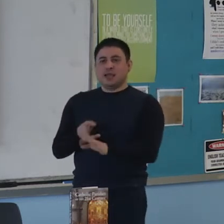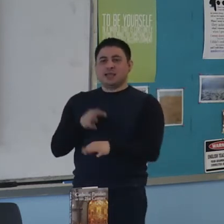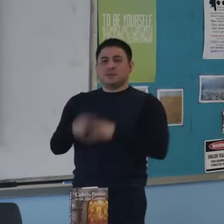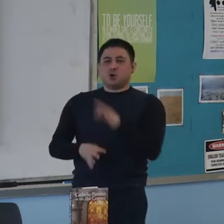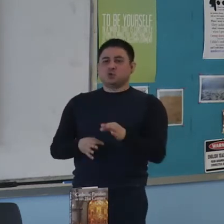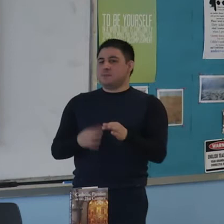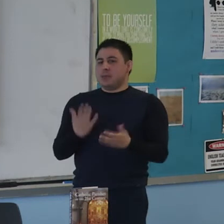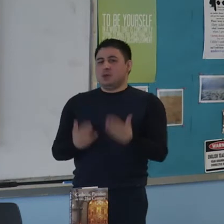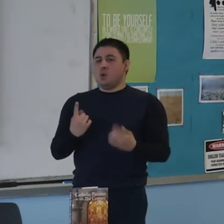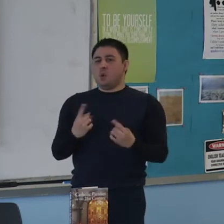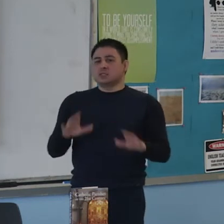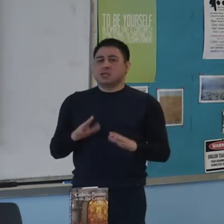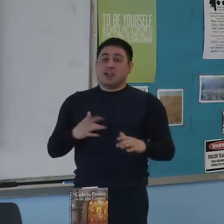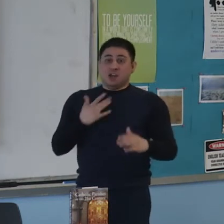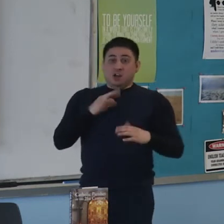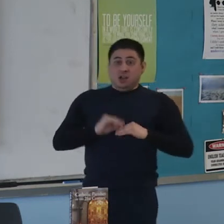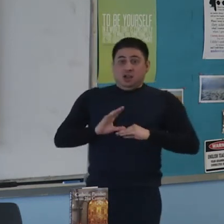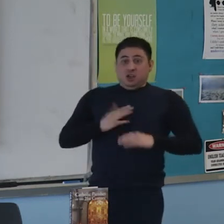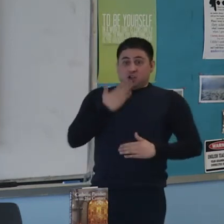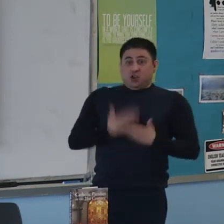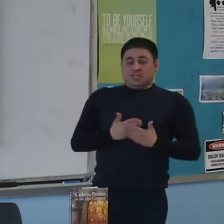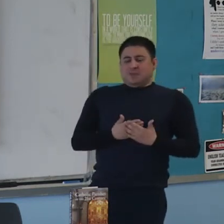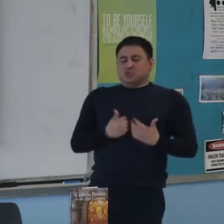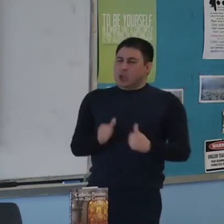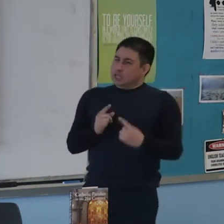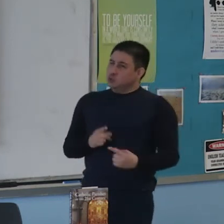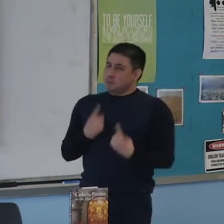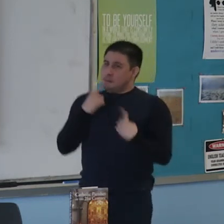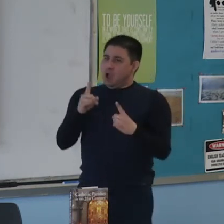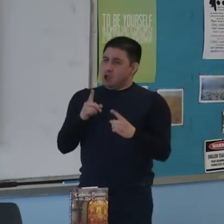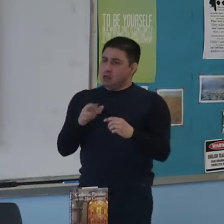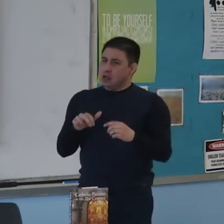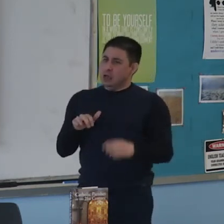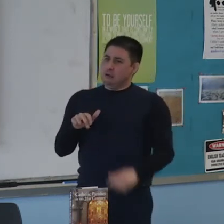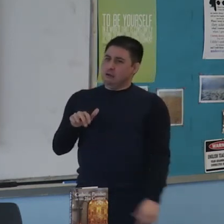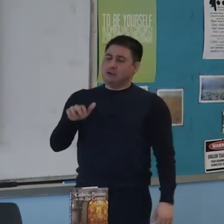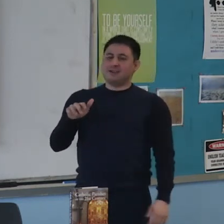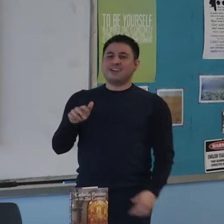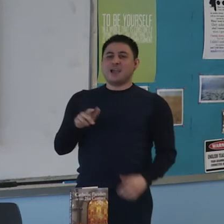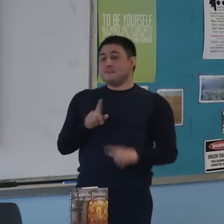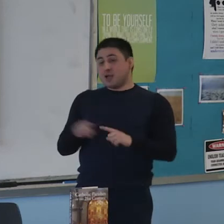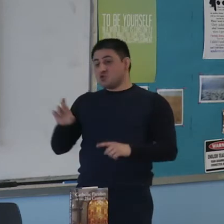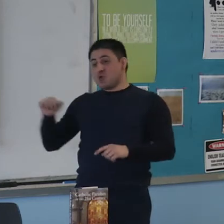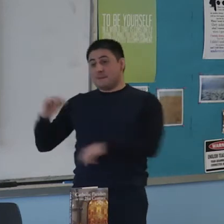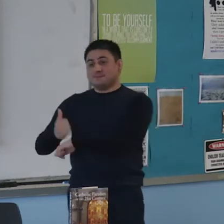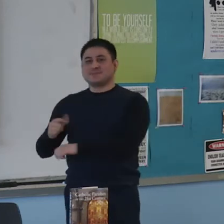Sundays when they were really feeling good and were gonna navigate those steps, and you start to realize how much those steps kept out people who could